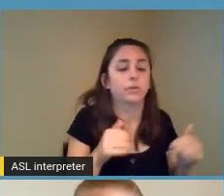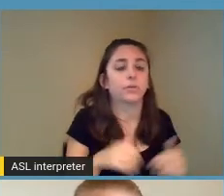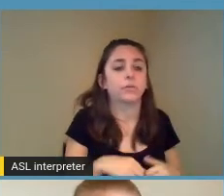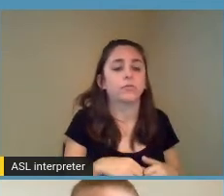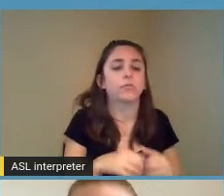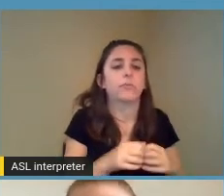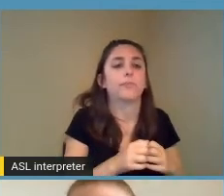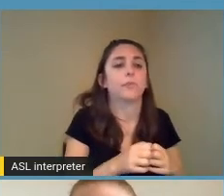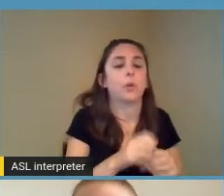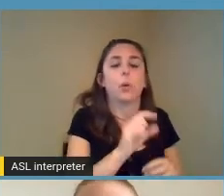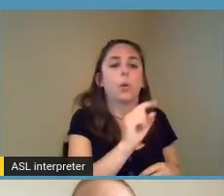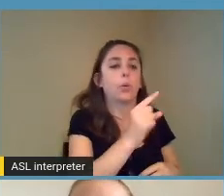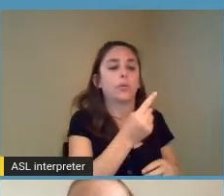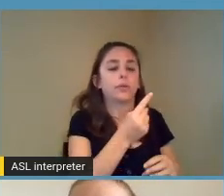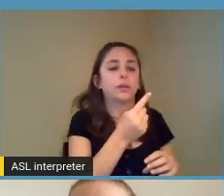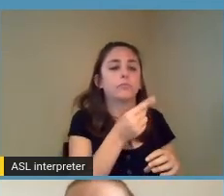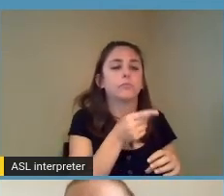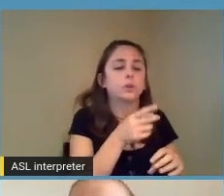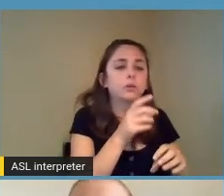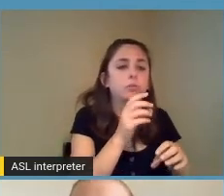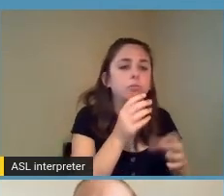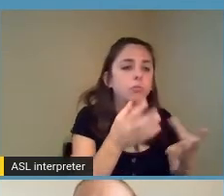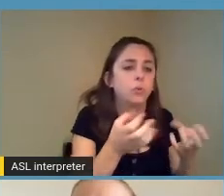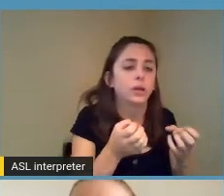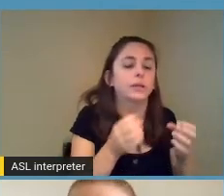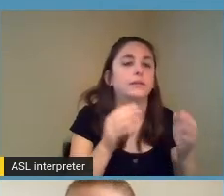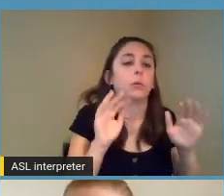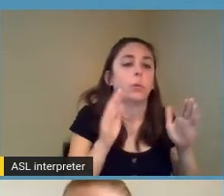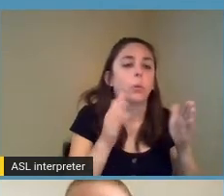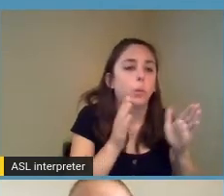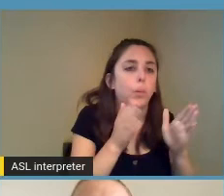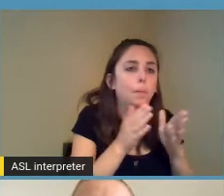left. So you go through and you will cut and you will cut until it is what you want. If